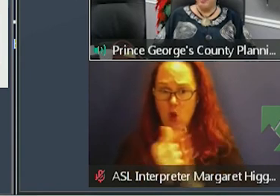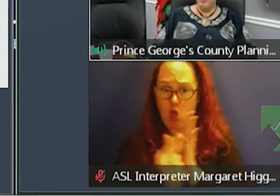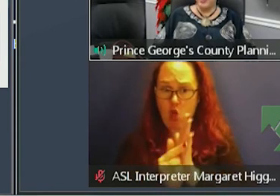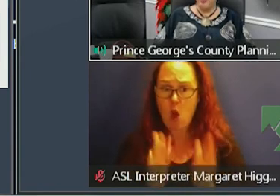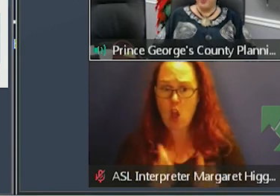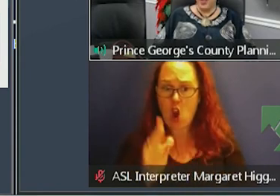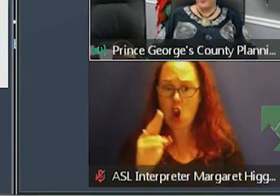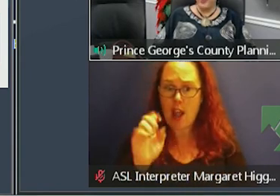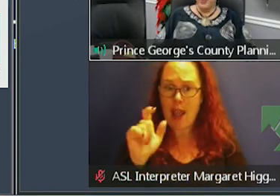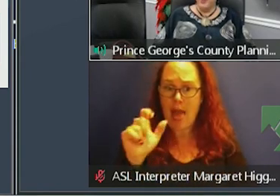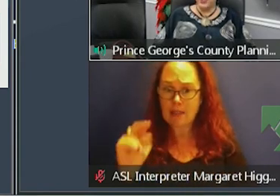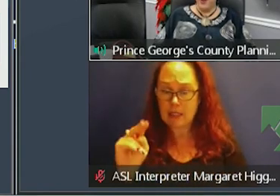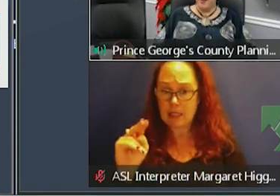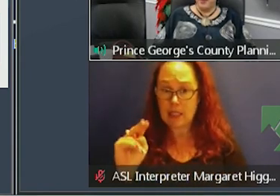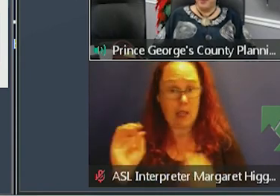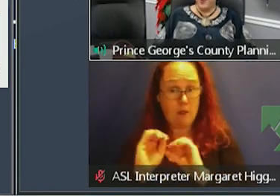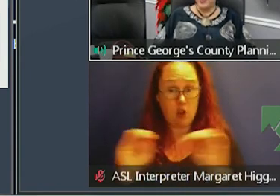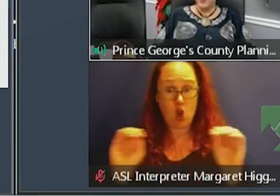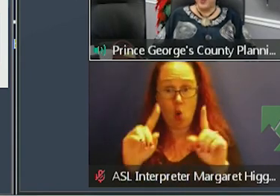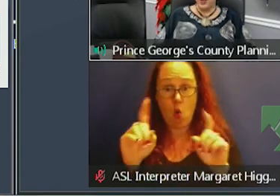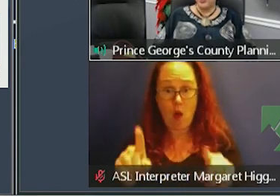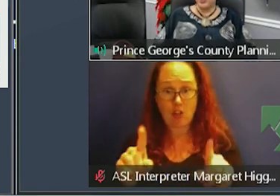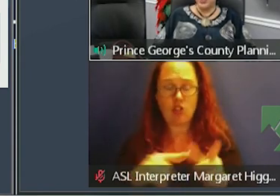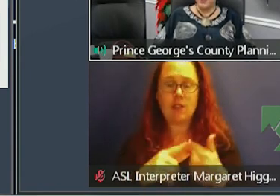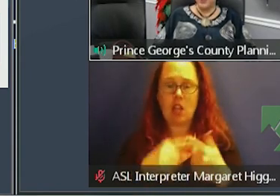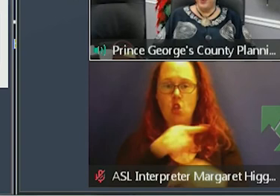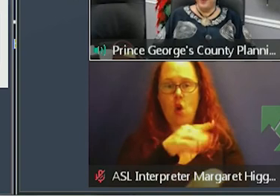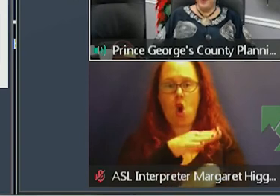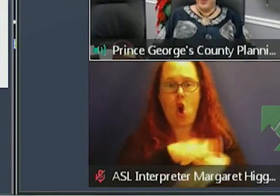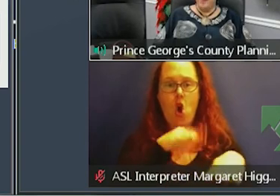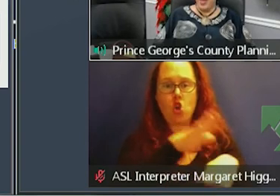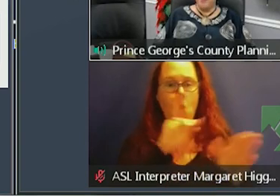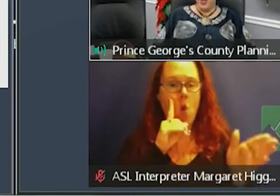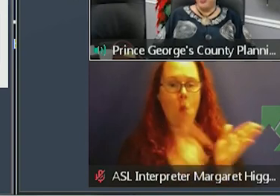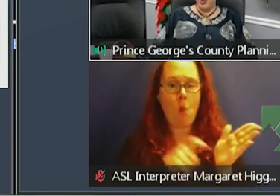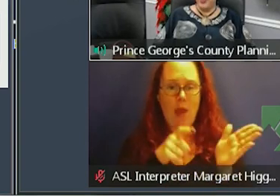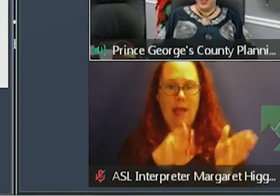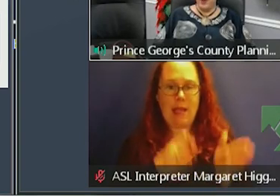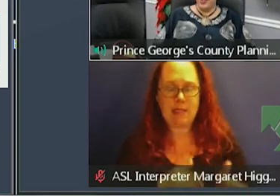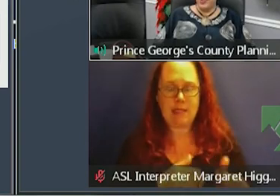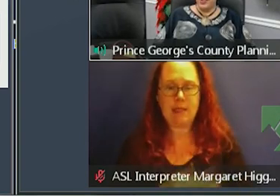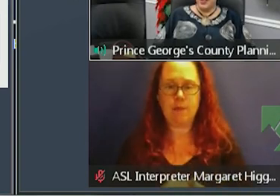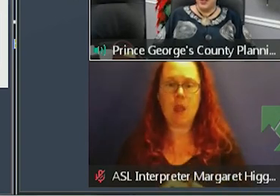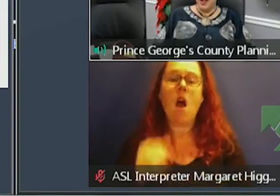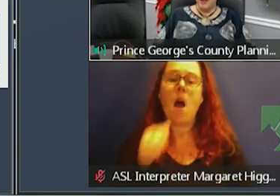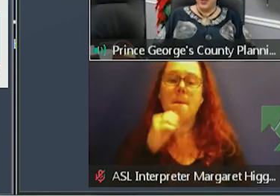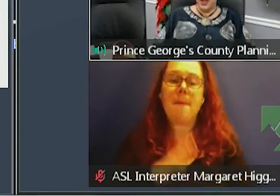Grover next, that's fine, but I'm going to first see if there are any questions of you, Matt and vice chair. Are there any questions. No question. Thank you madam chair.